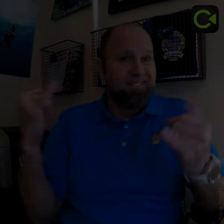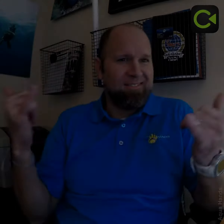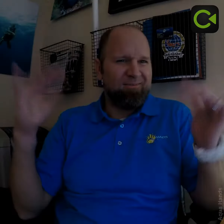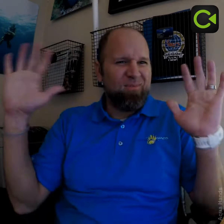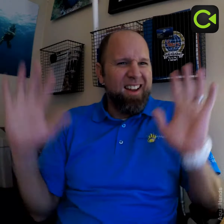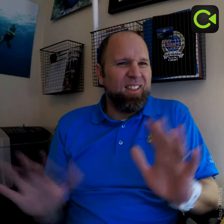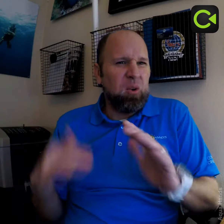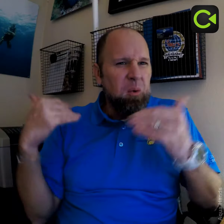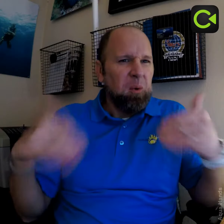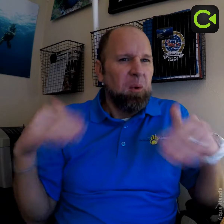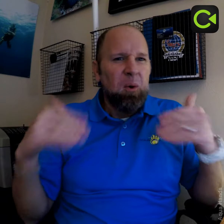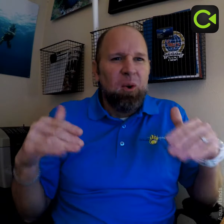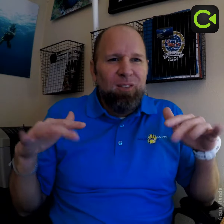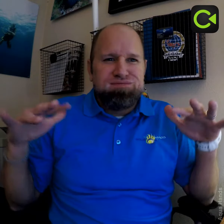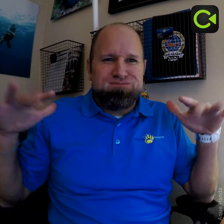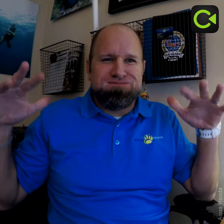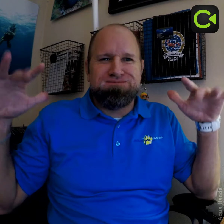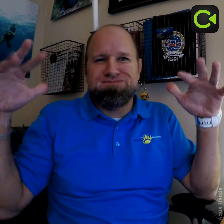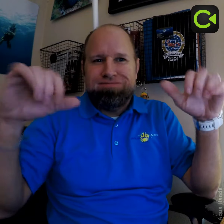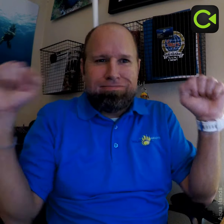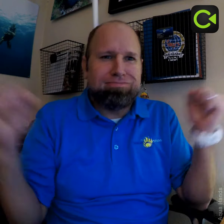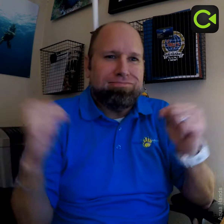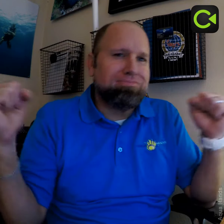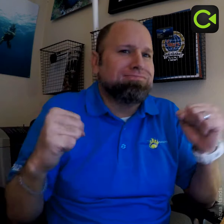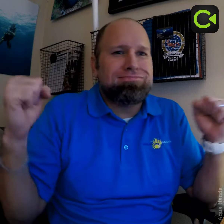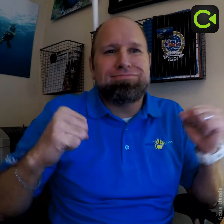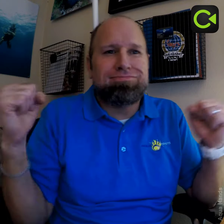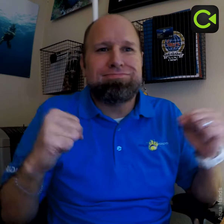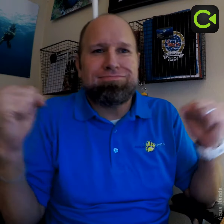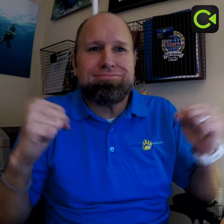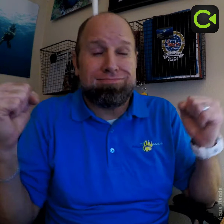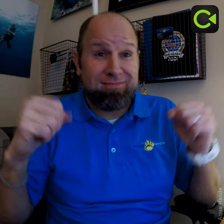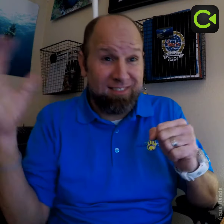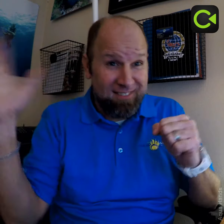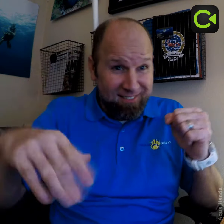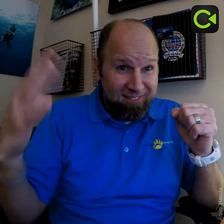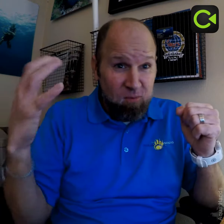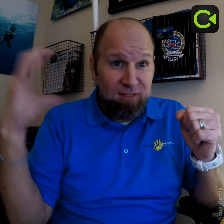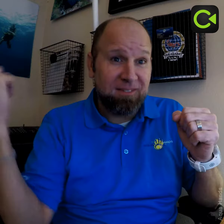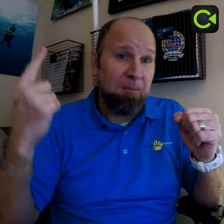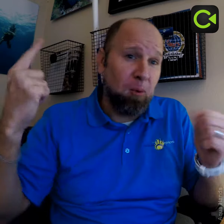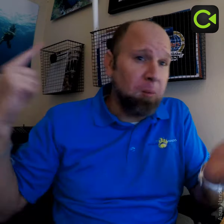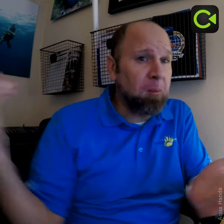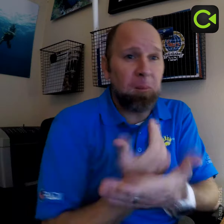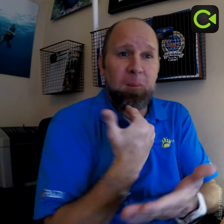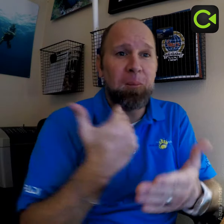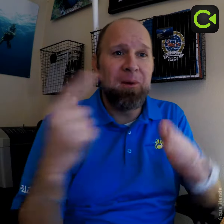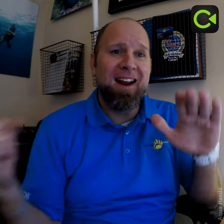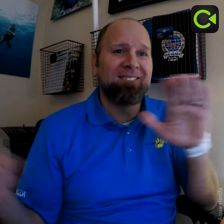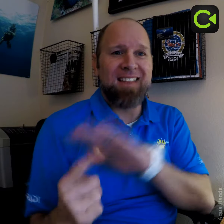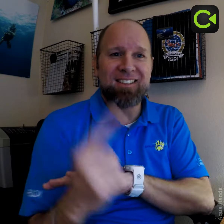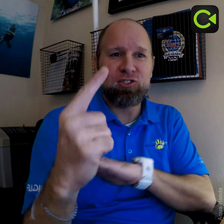Now, the weather in the air is truly freezing. You want to start something new like an adventure?